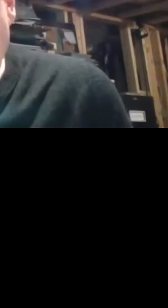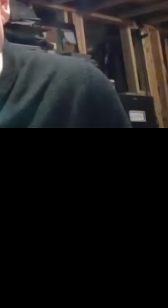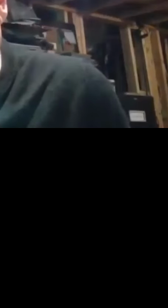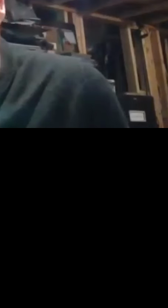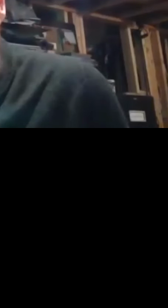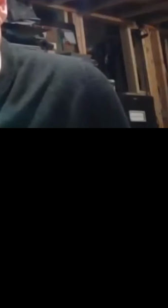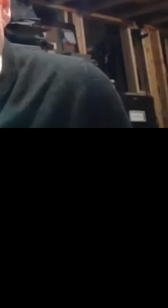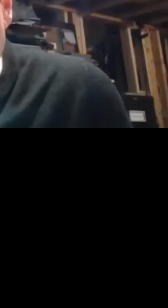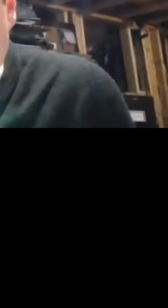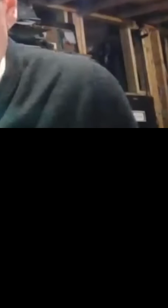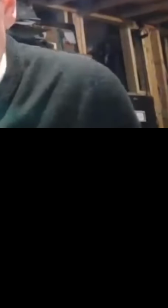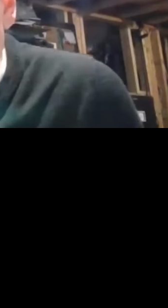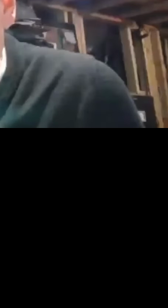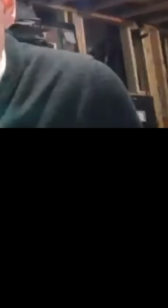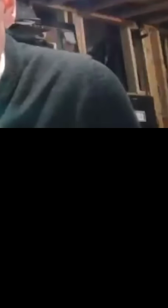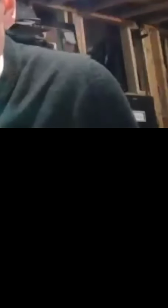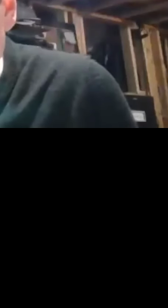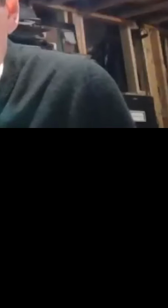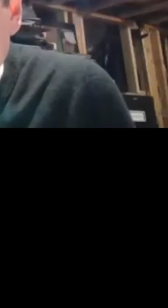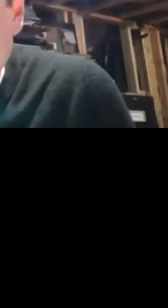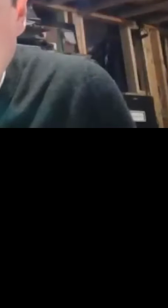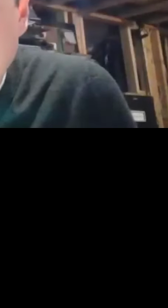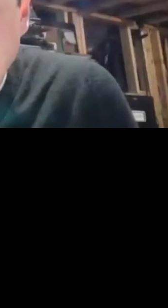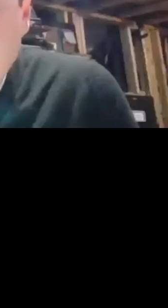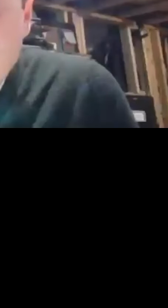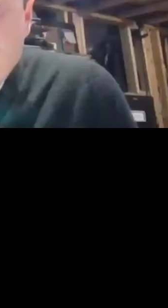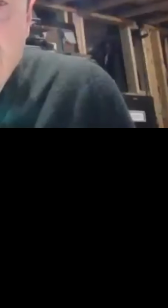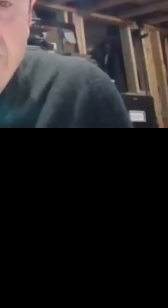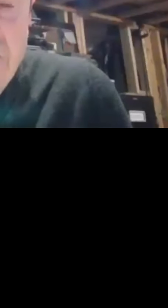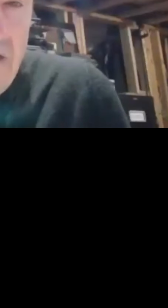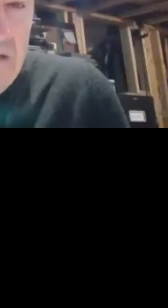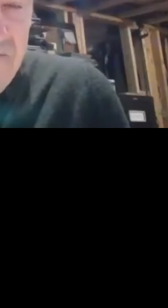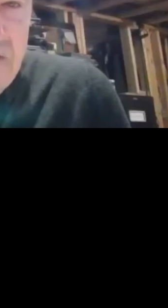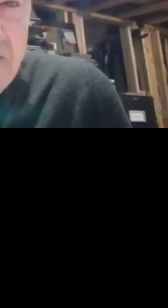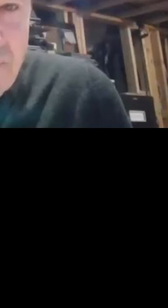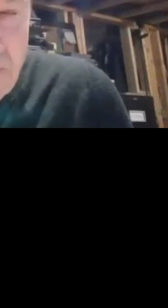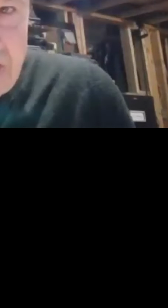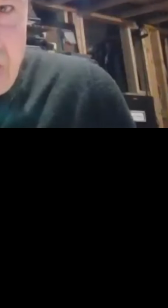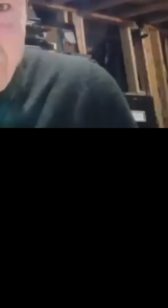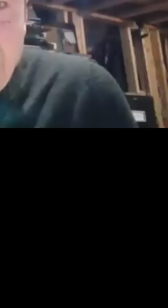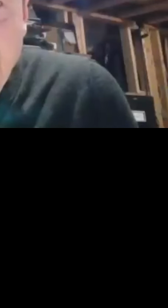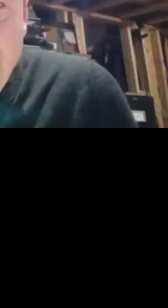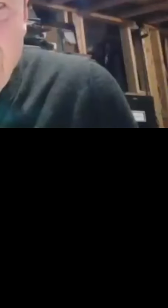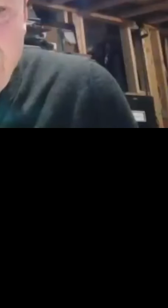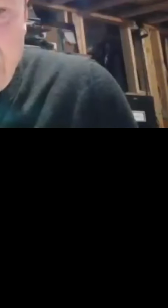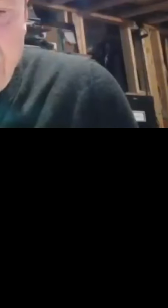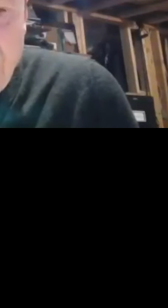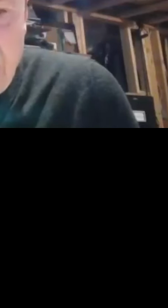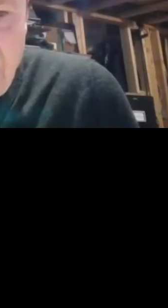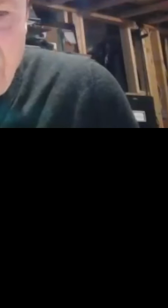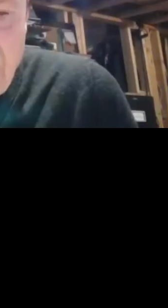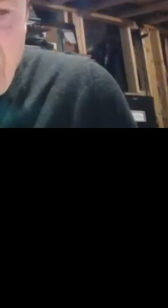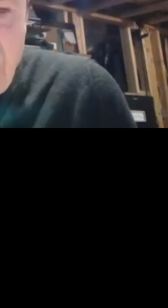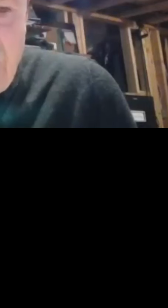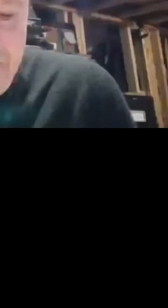pain, the persistent abdominal pain, the neurological symptoms for you are feeling confused , your vision labeler and bleeding issue that can be